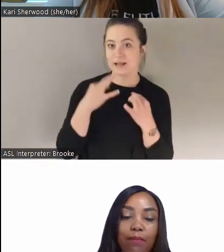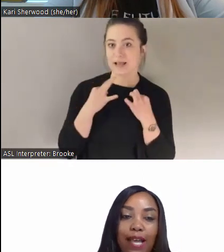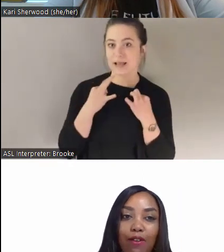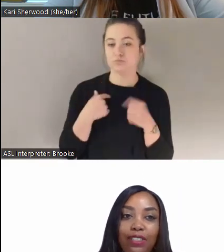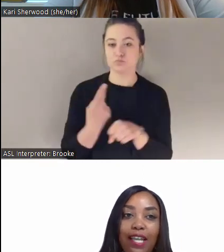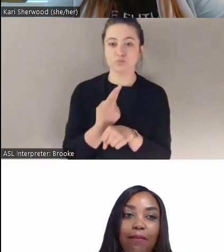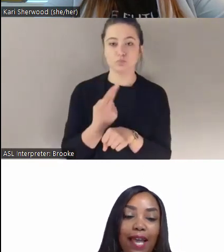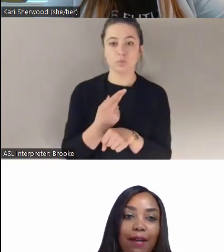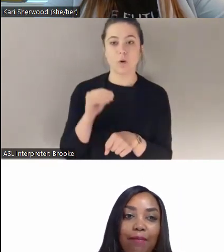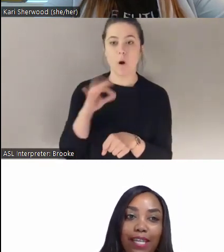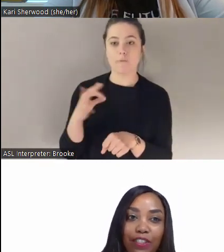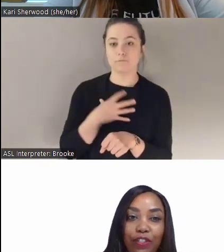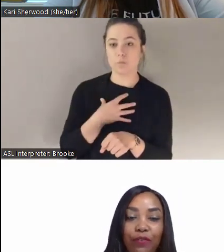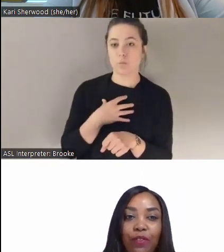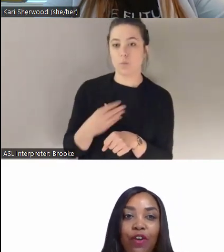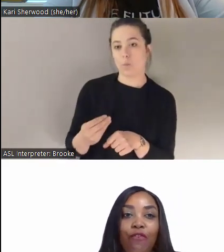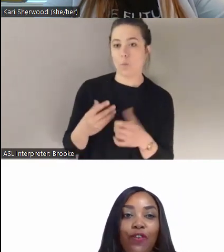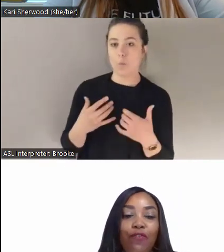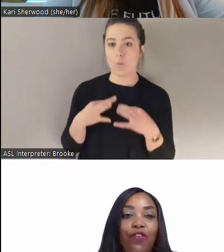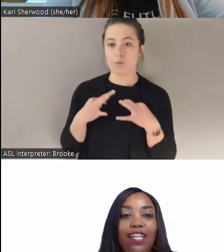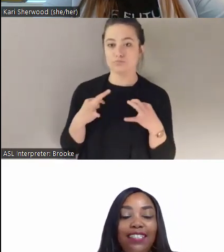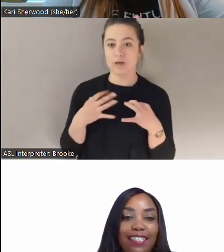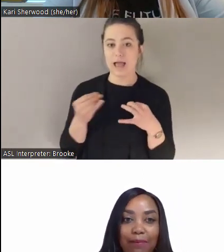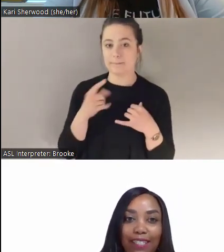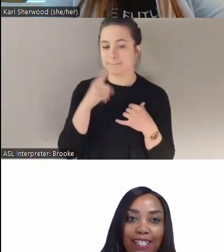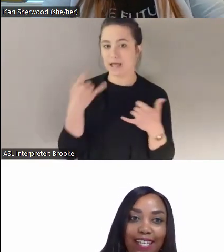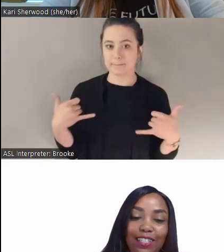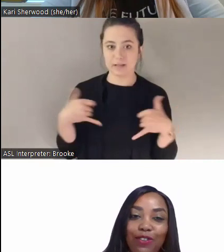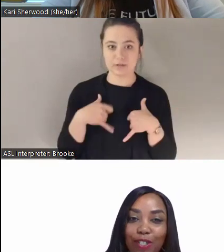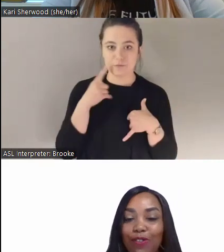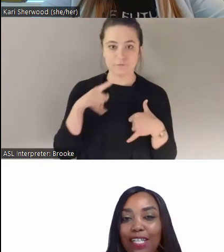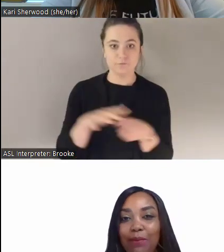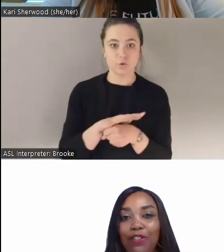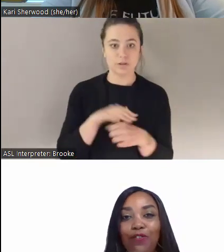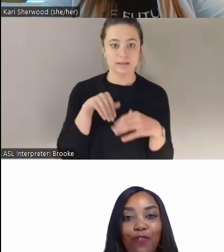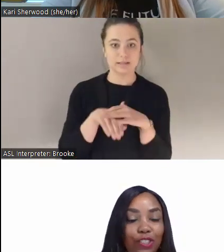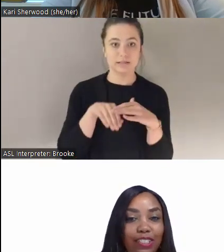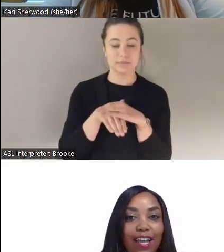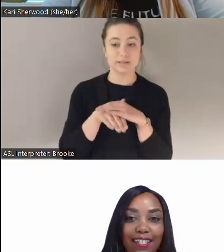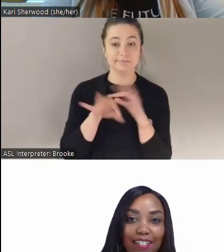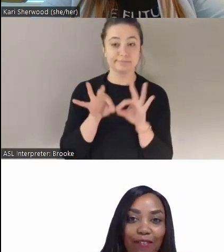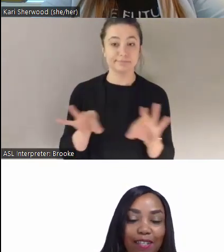white blouse and black blazer. For full accessibility, it is critical that speakers first identify